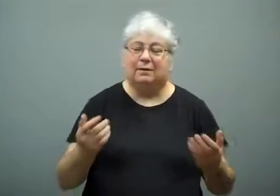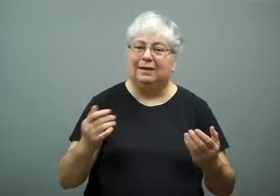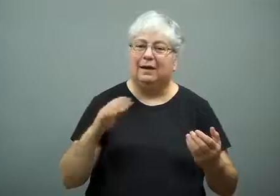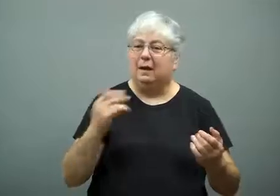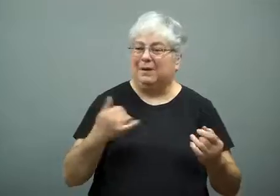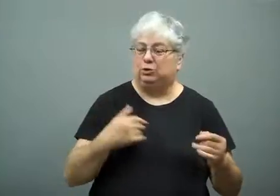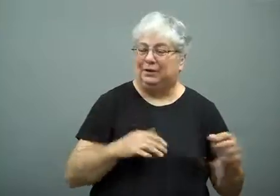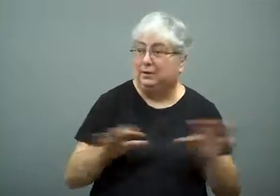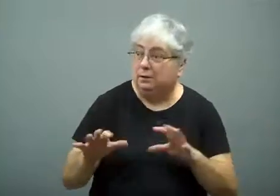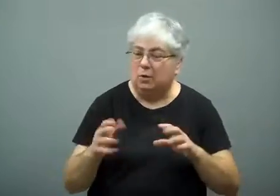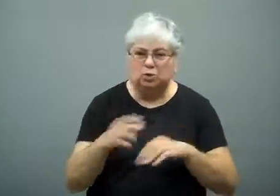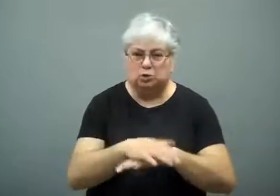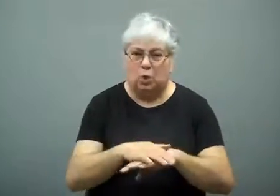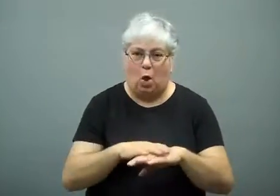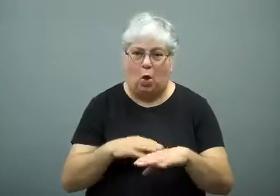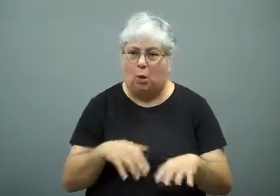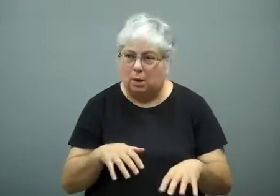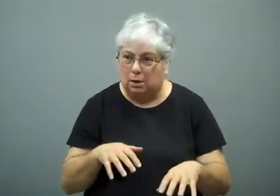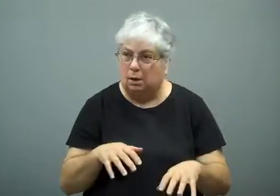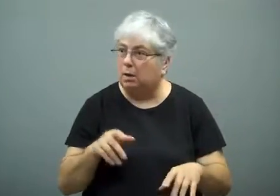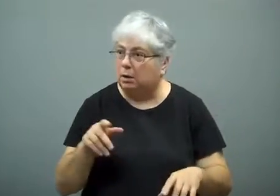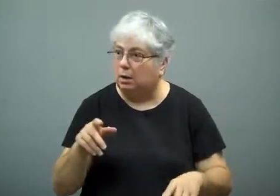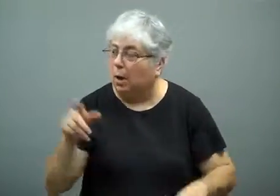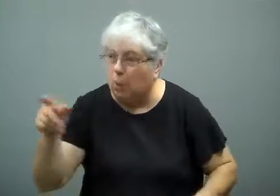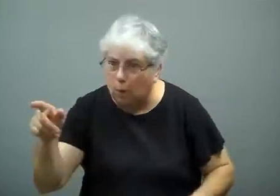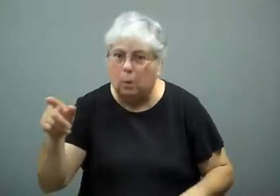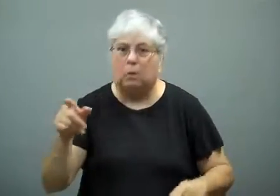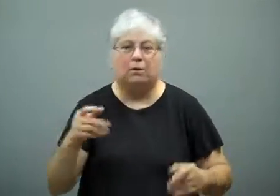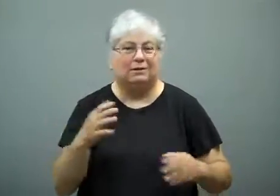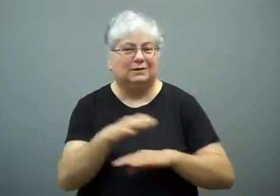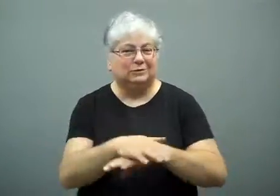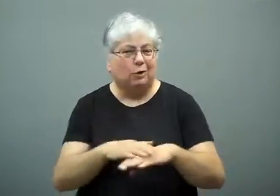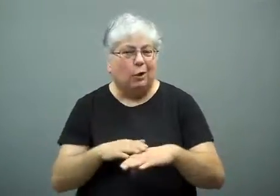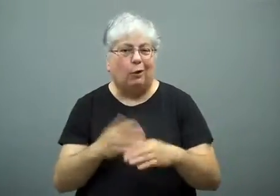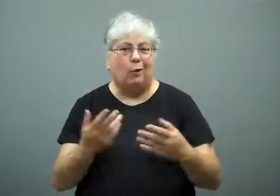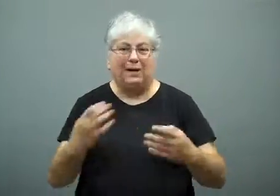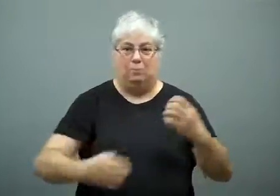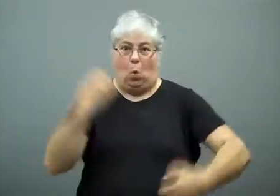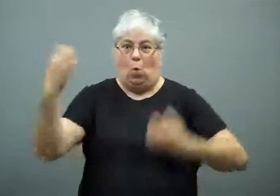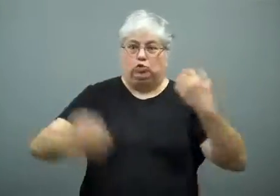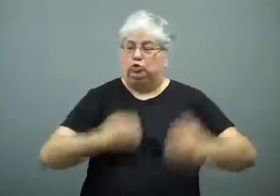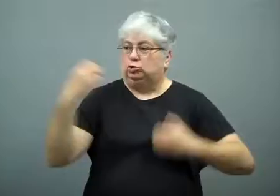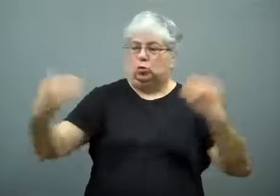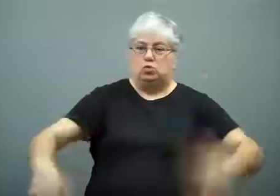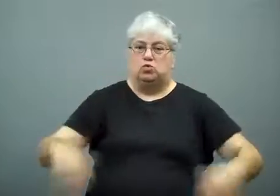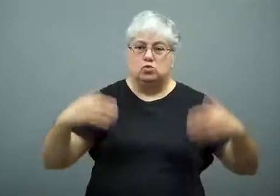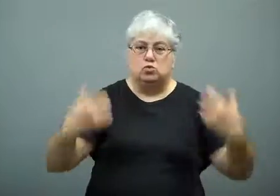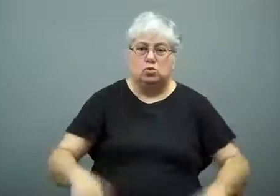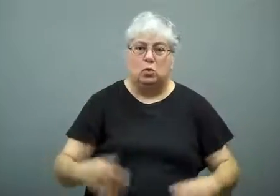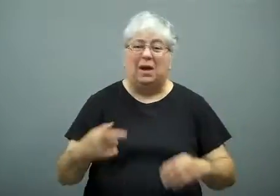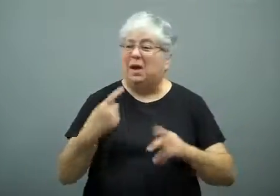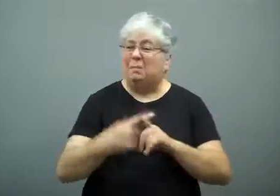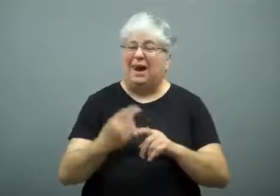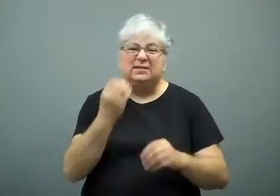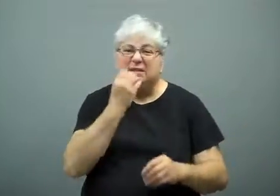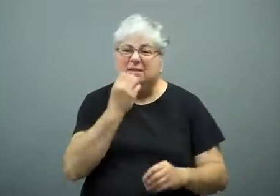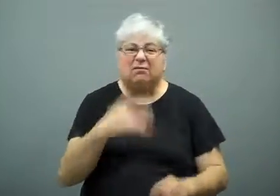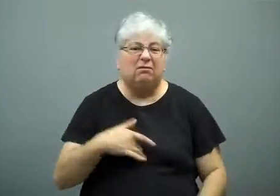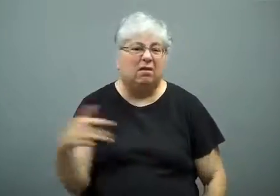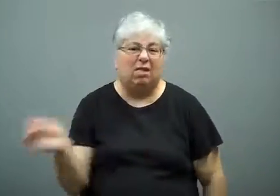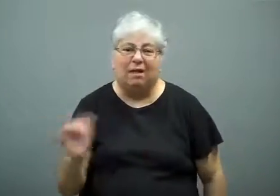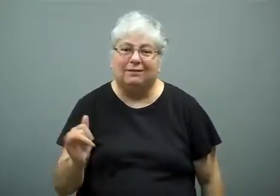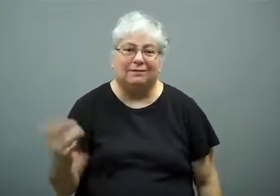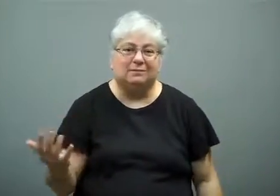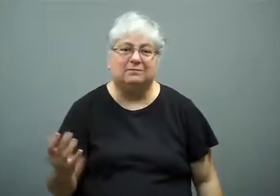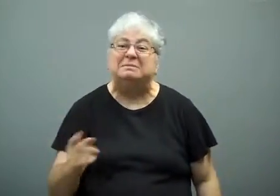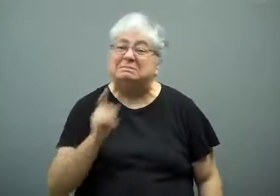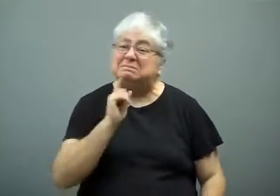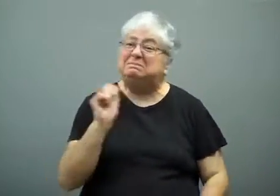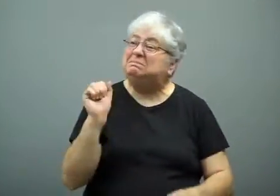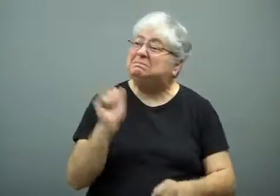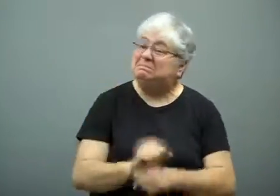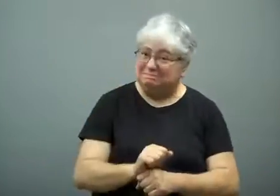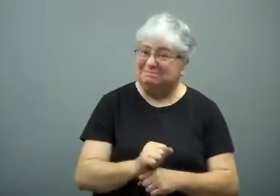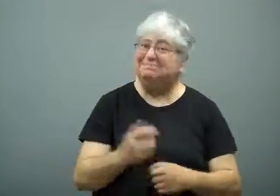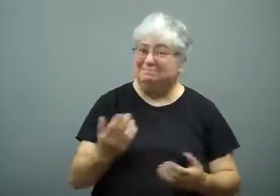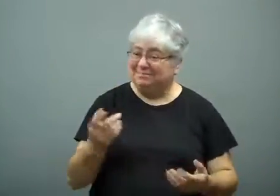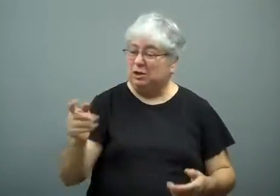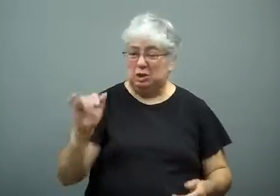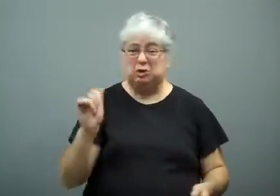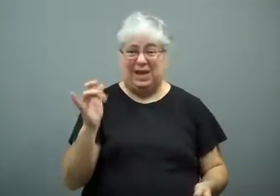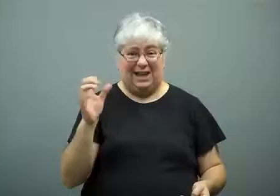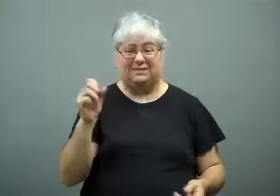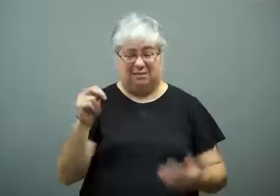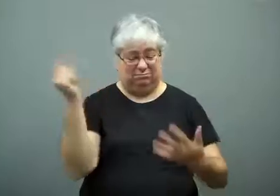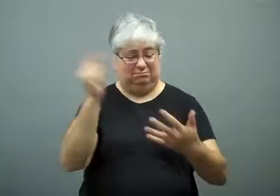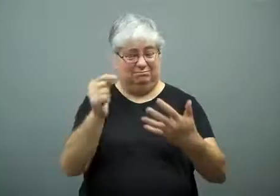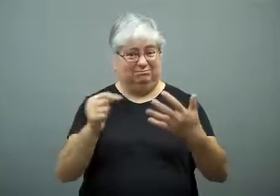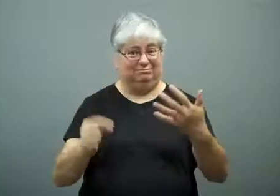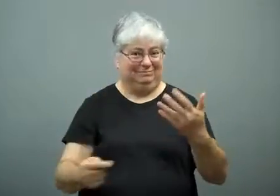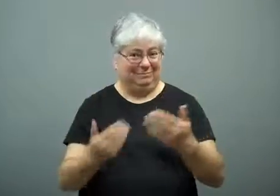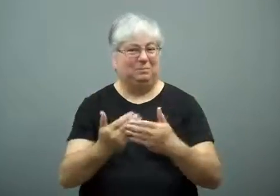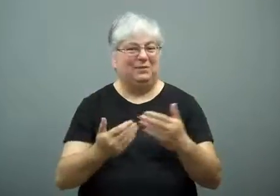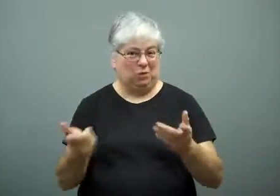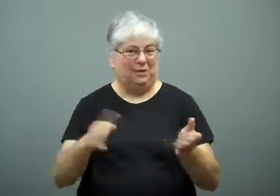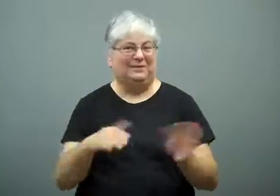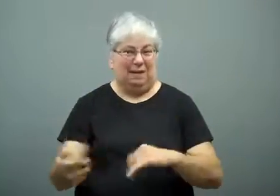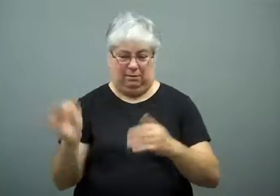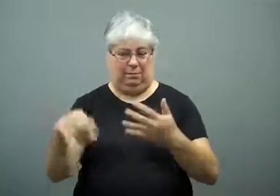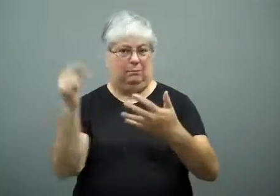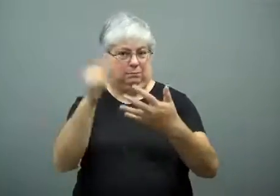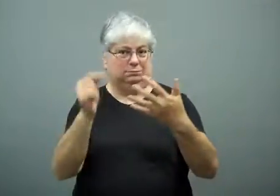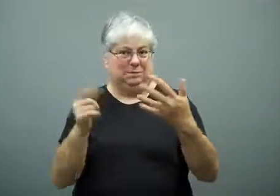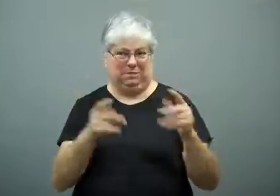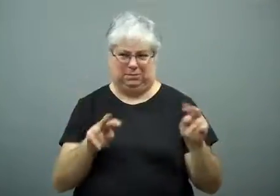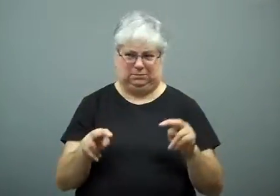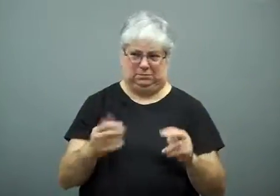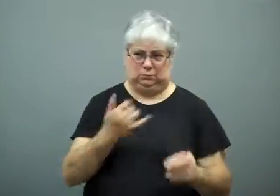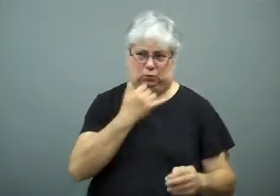slow to react, much more emotional and lose appetite.